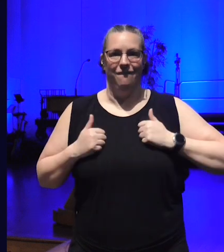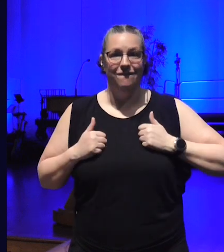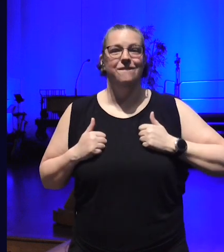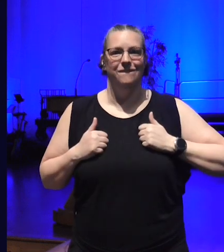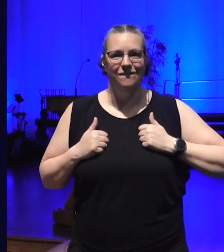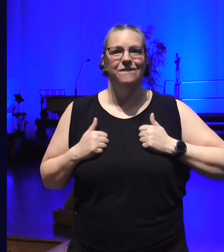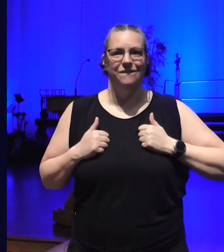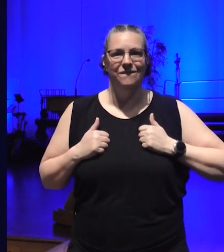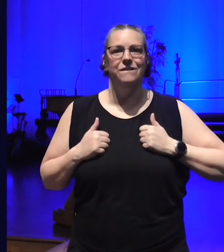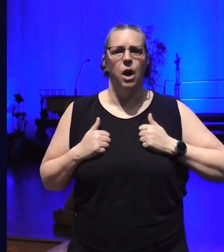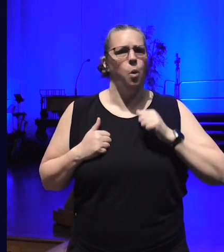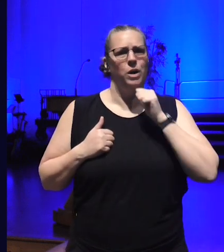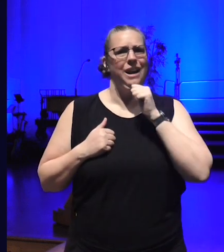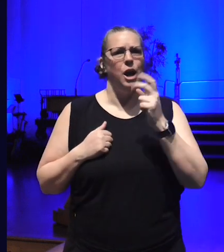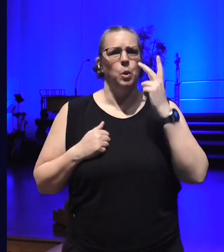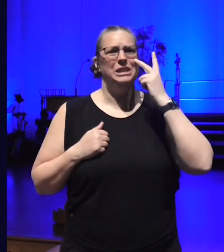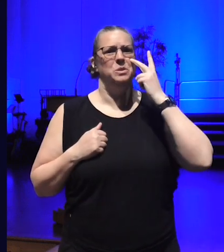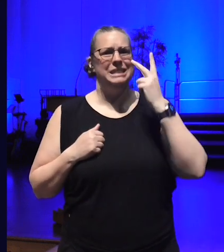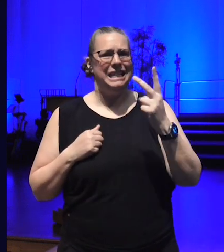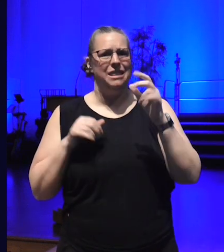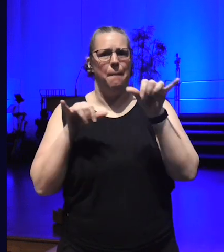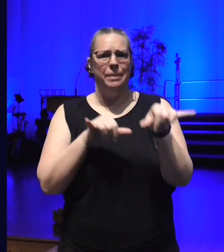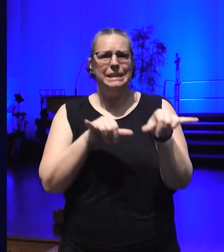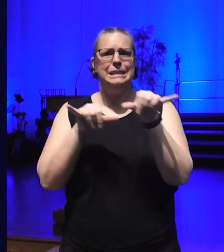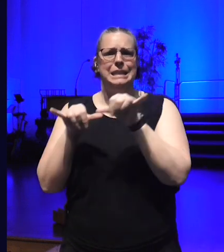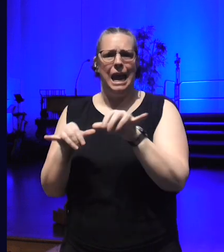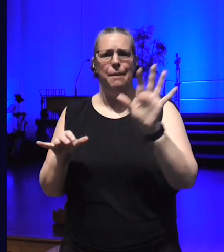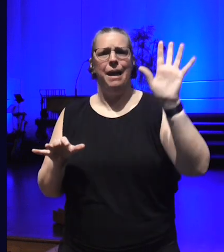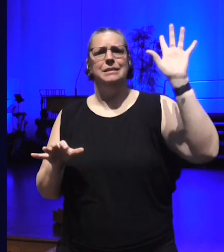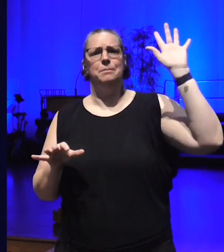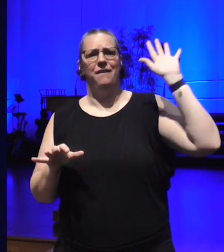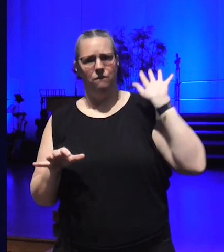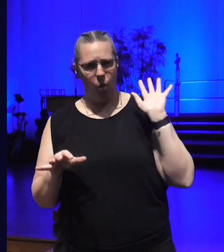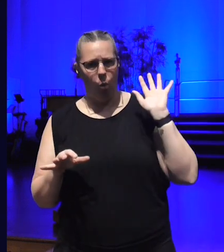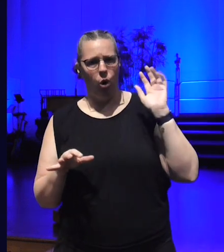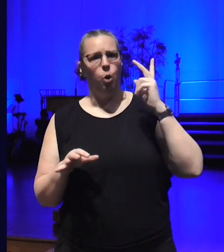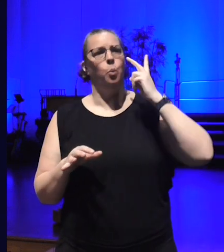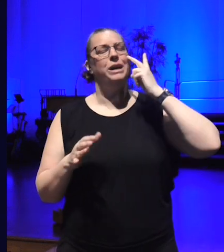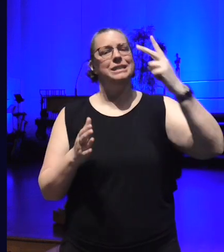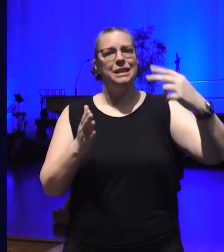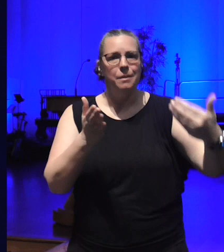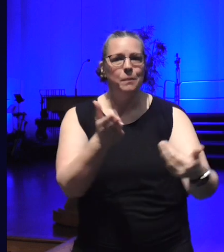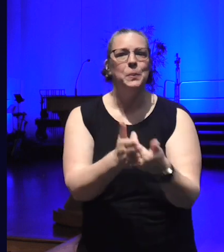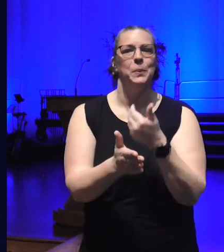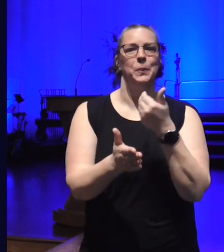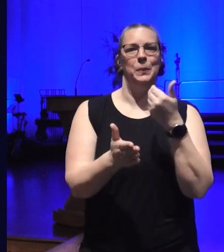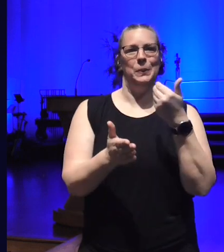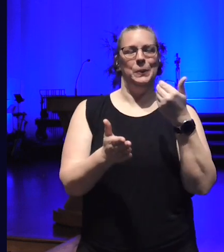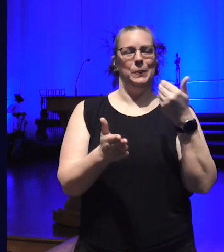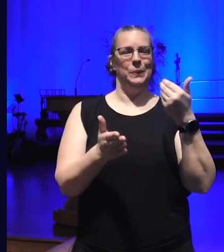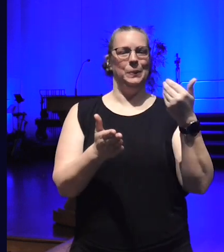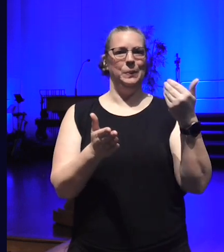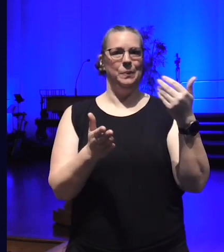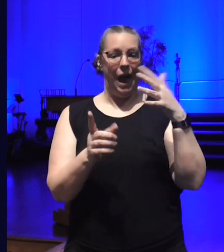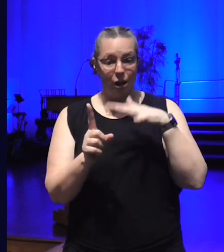to see things the same old way but to see things renewed refreshed not only all around us but the